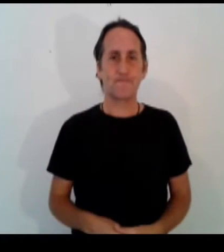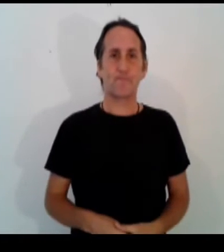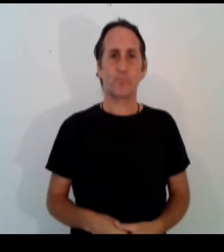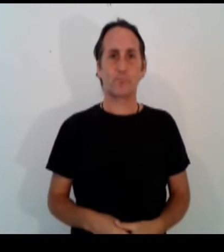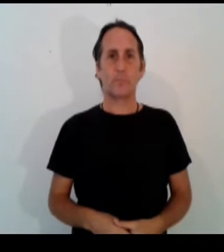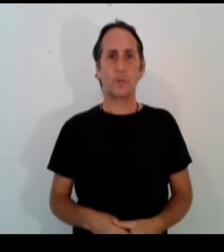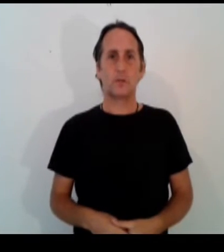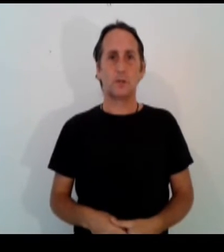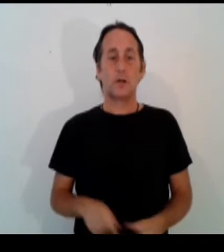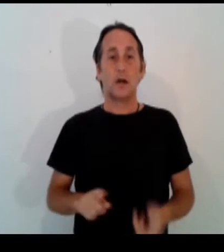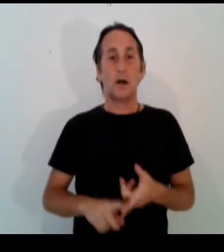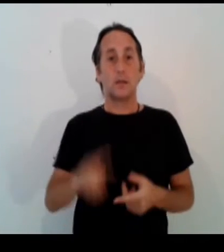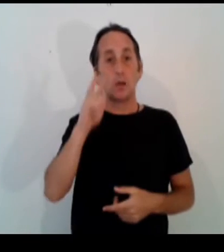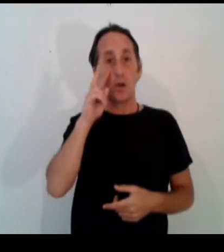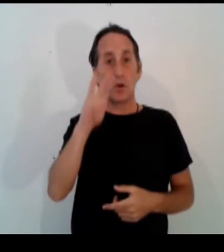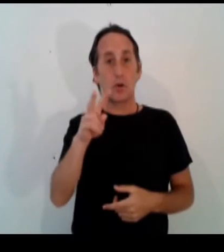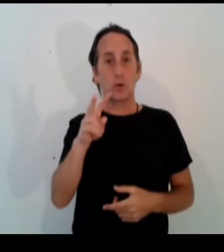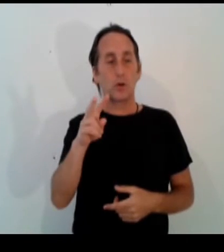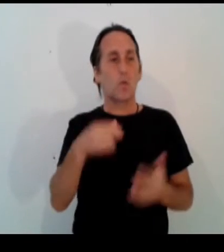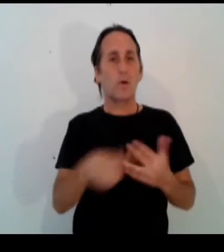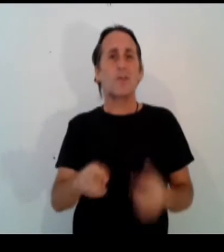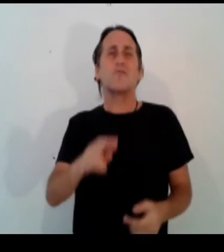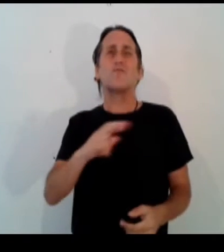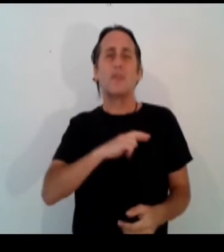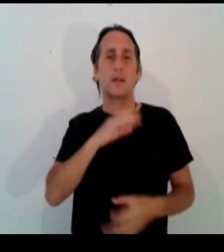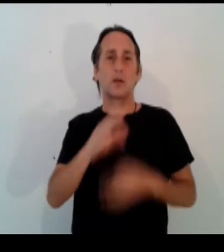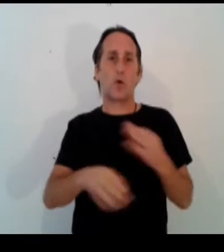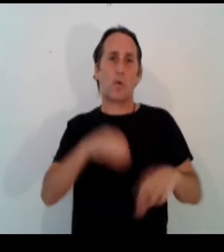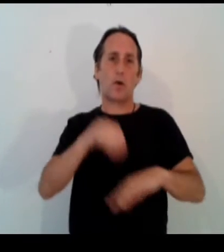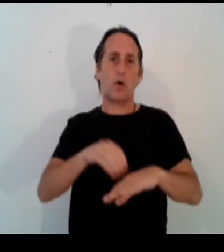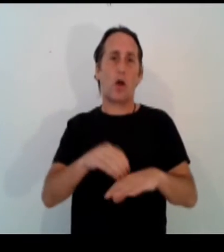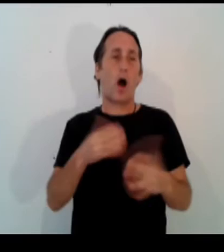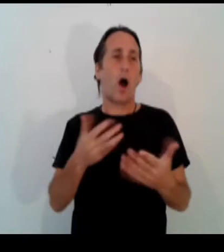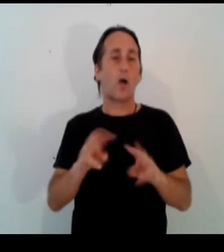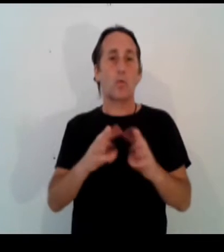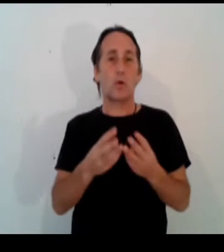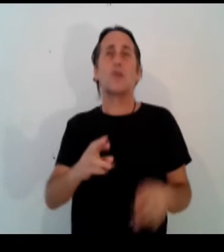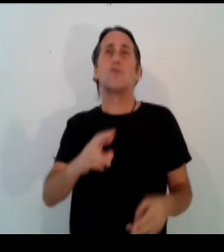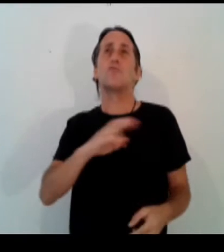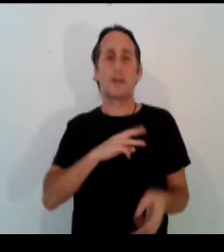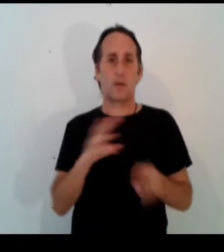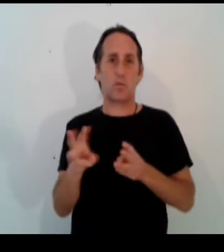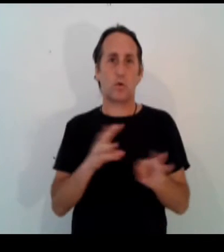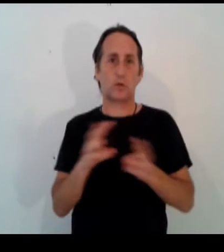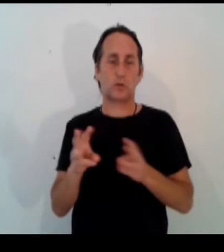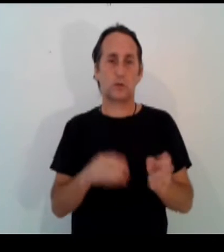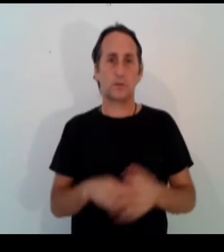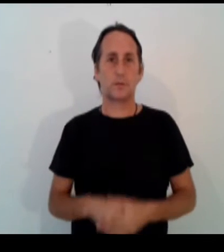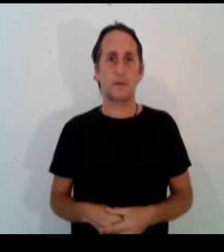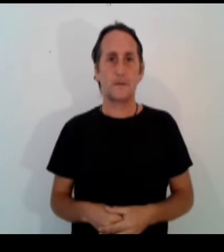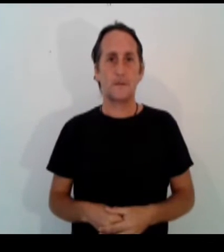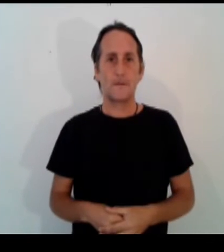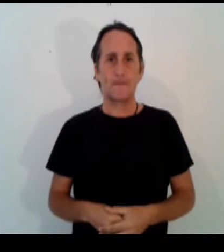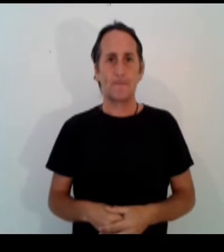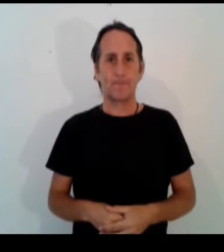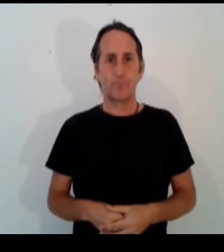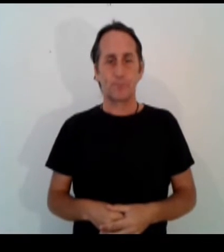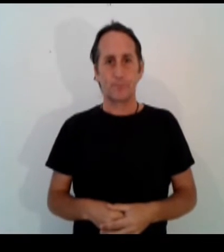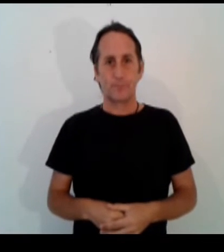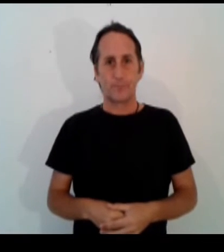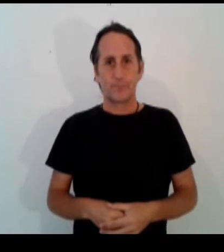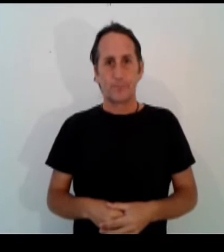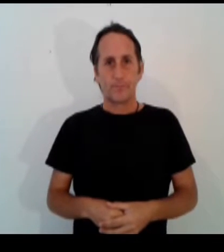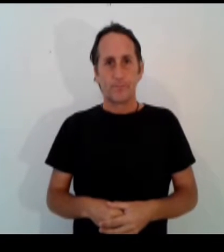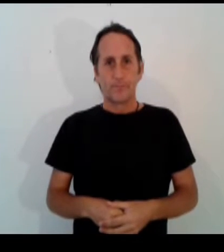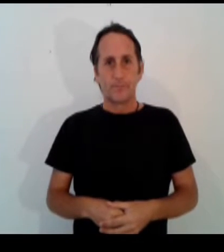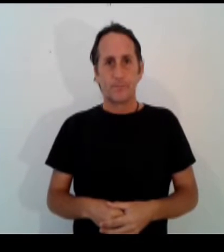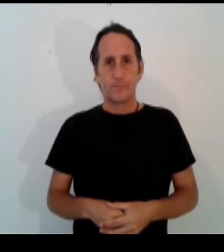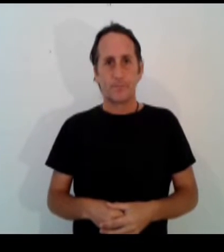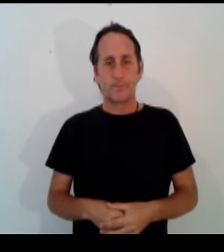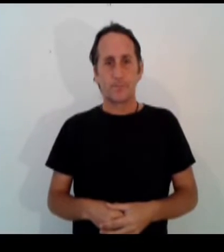And look at what's really going on and how the world really works, before shooting down a theory or condemning someone's actions or their state of mind